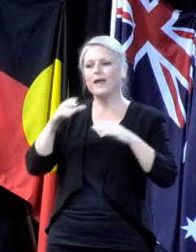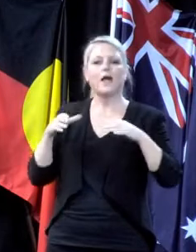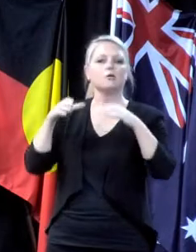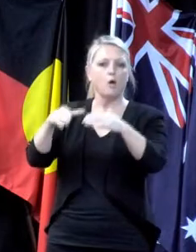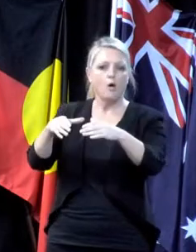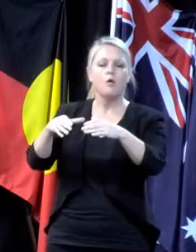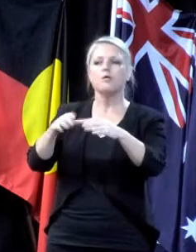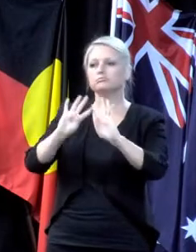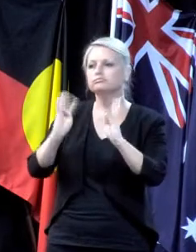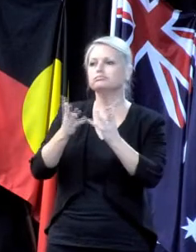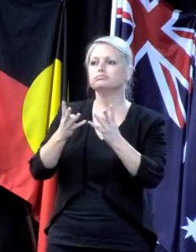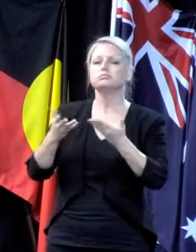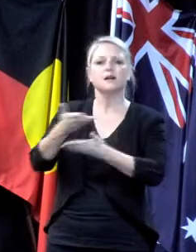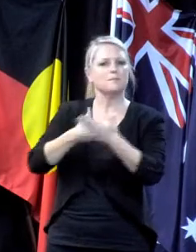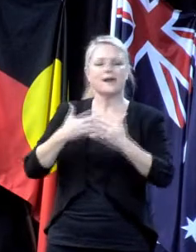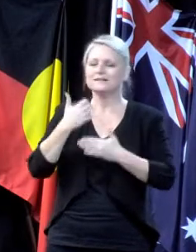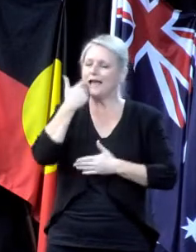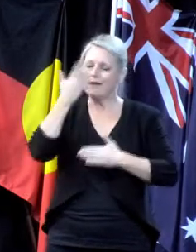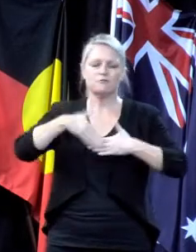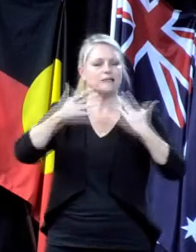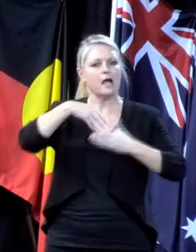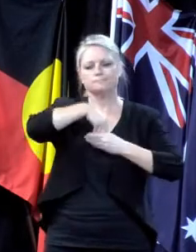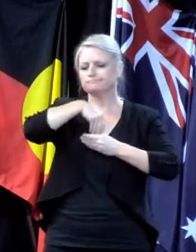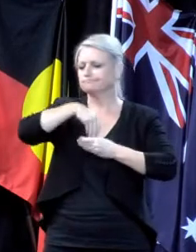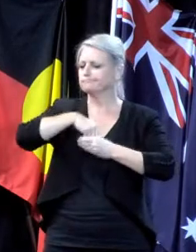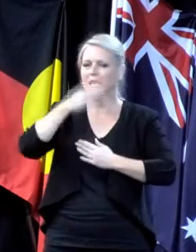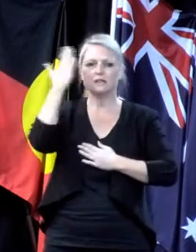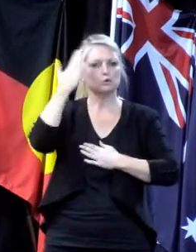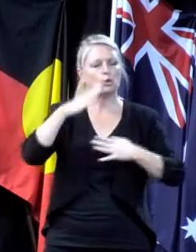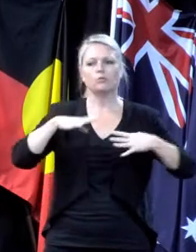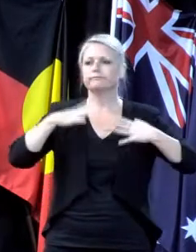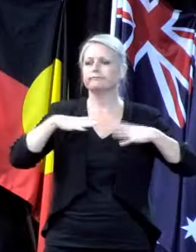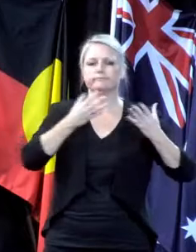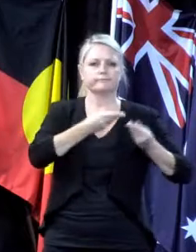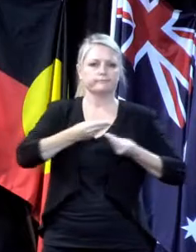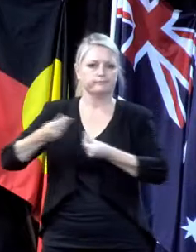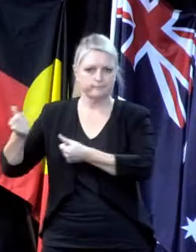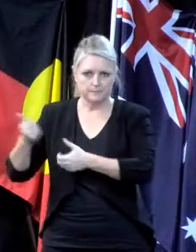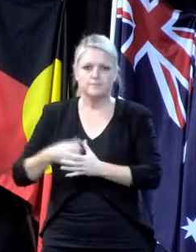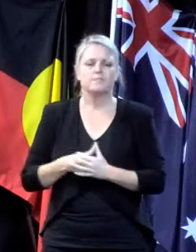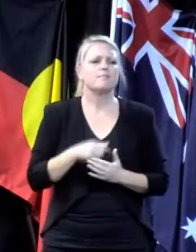And these are all embedded in our practices at Ingham State High School. You mentioned a school chaplain. Yes.